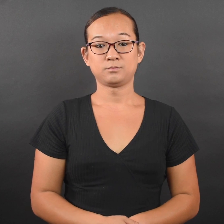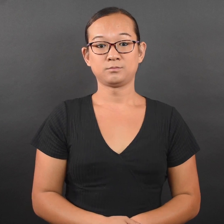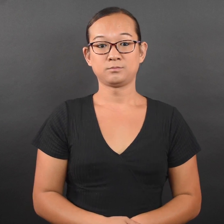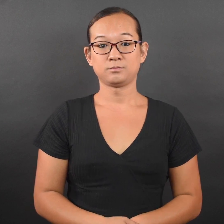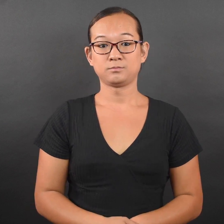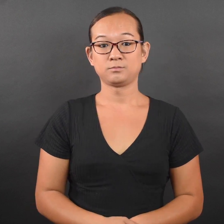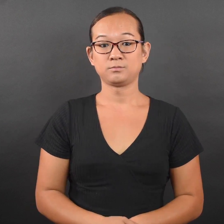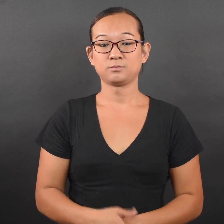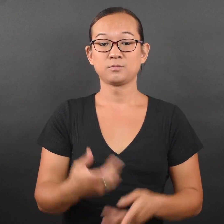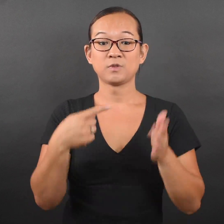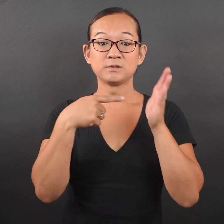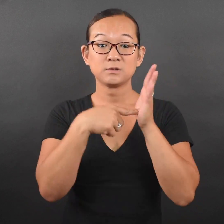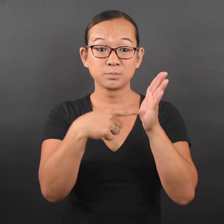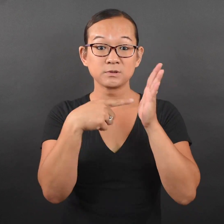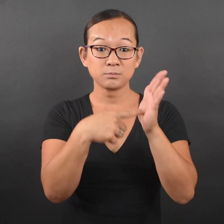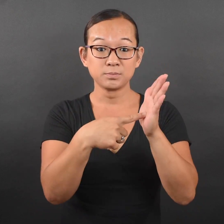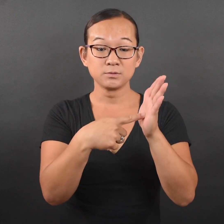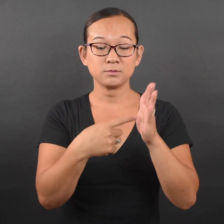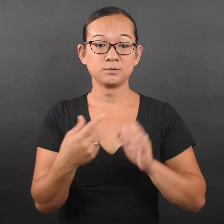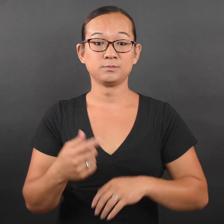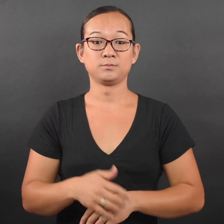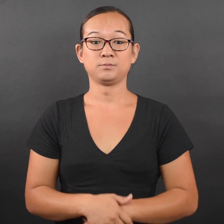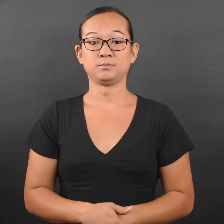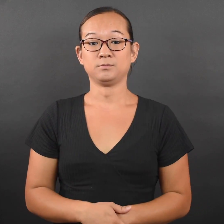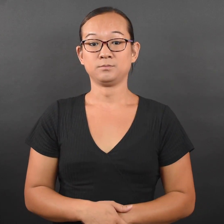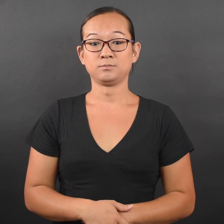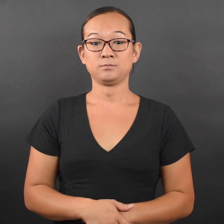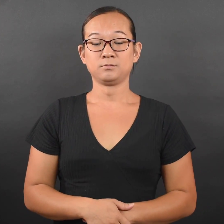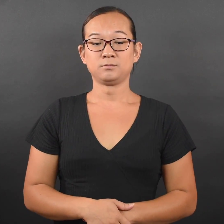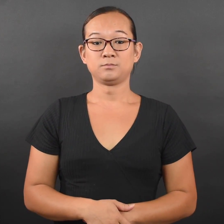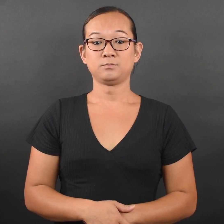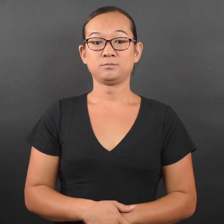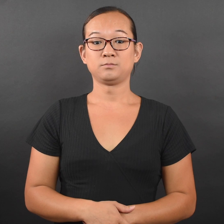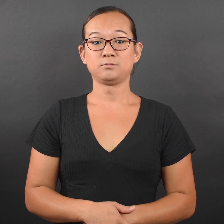Symptoms